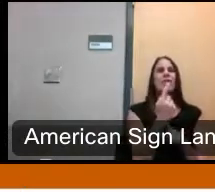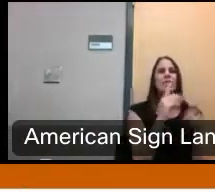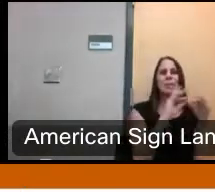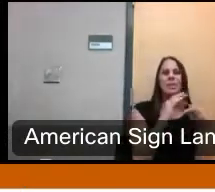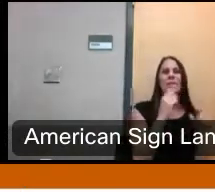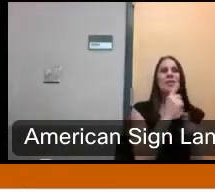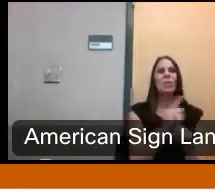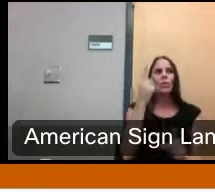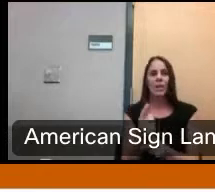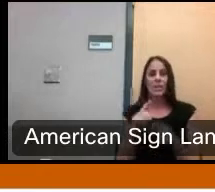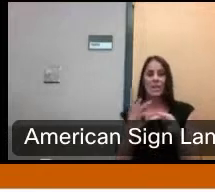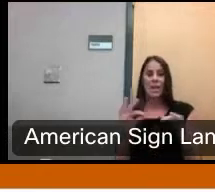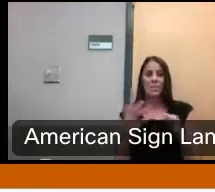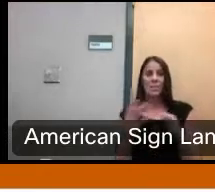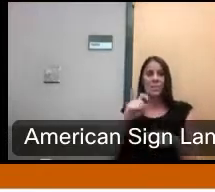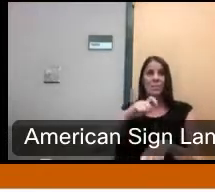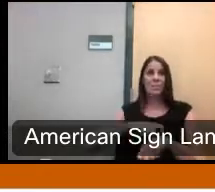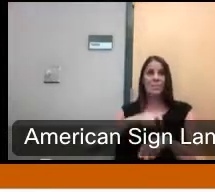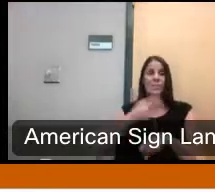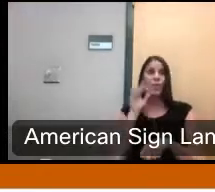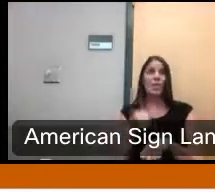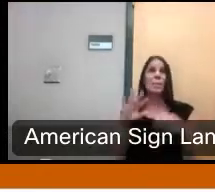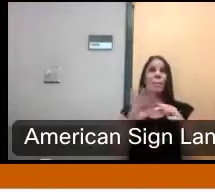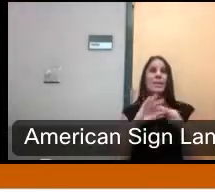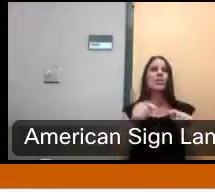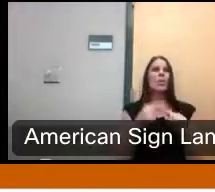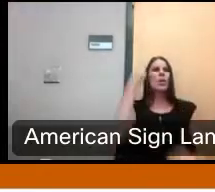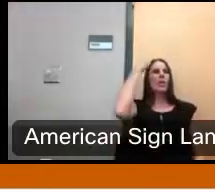And so a lot of the waves, we think about good calm is, like, what actually matters